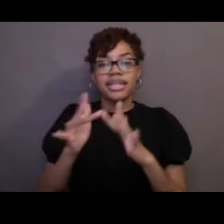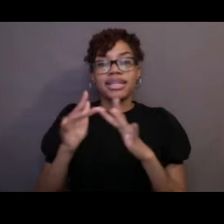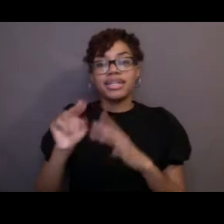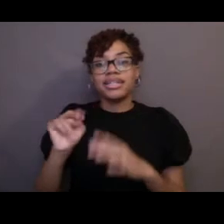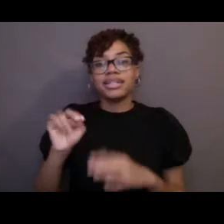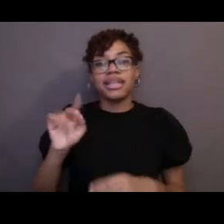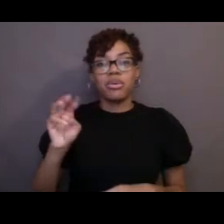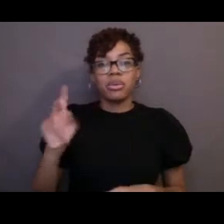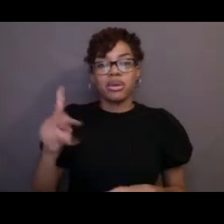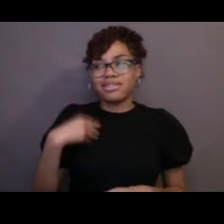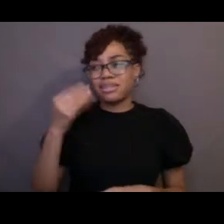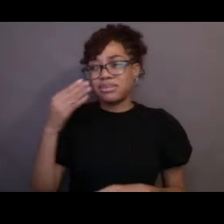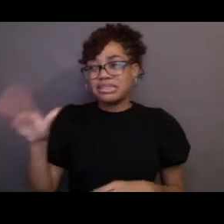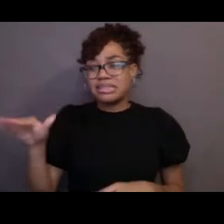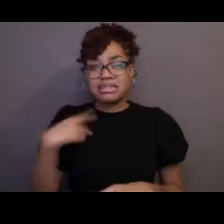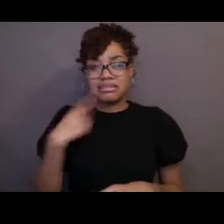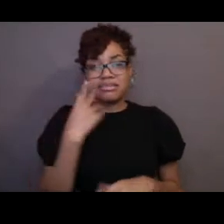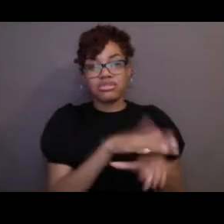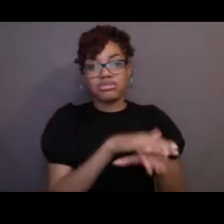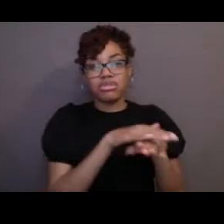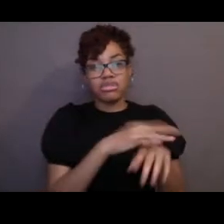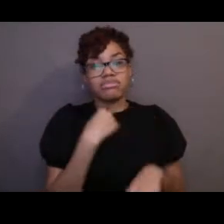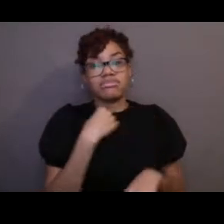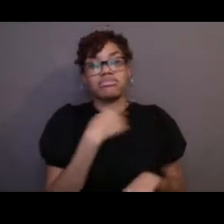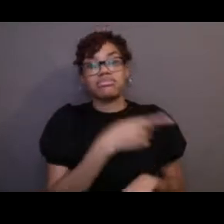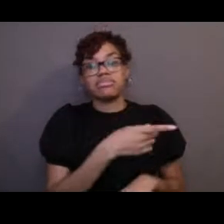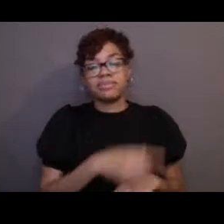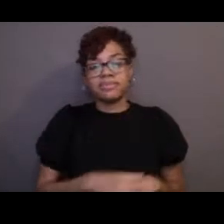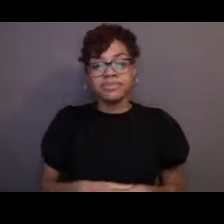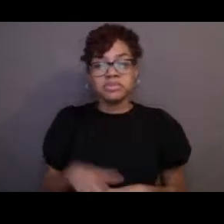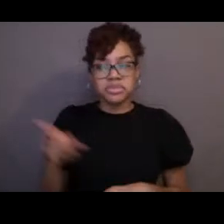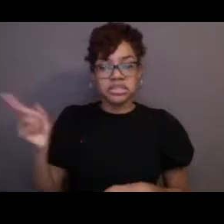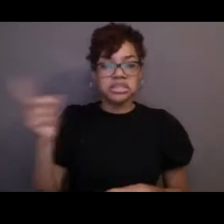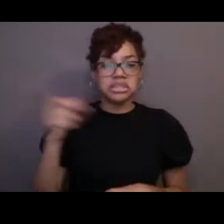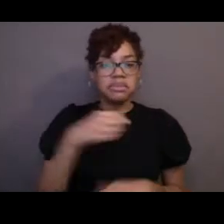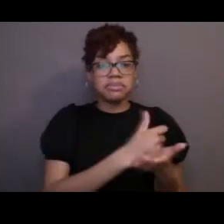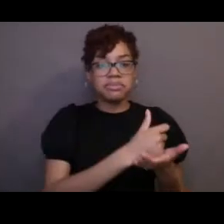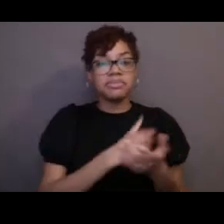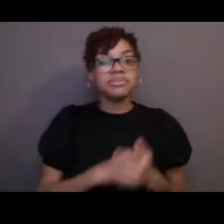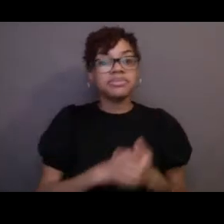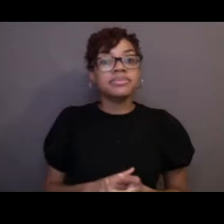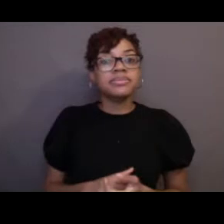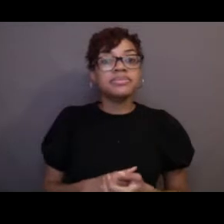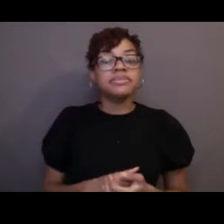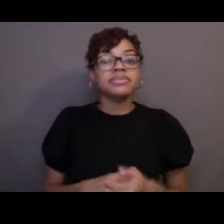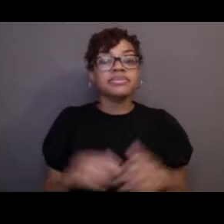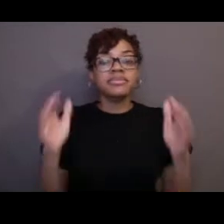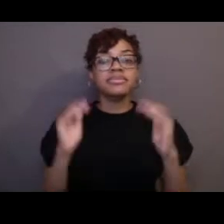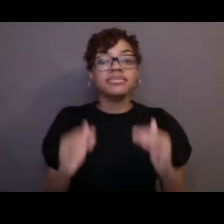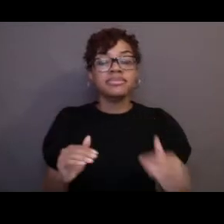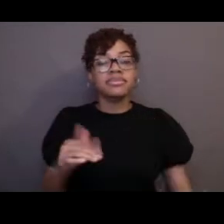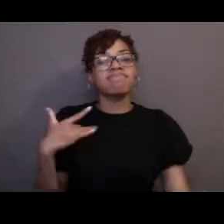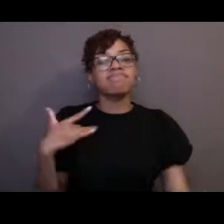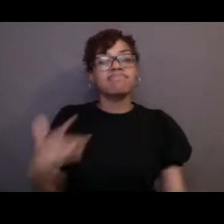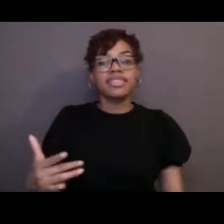And then the last concern for sea turtles, but also general wildlife, generally everything on Earth, (chuckles) is climate change.